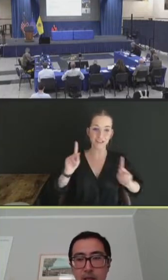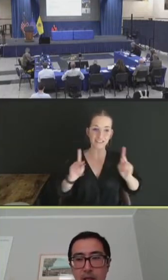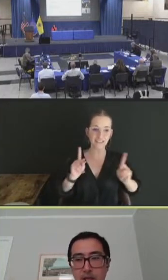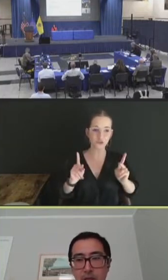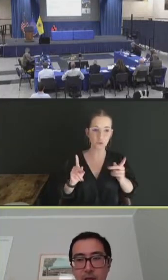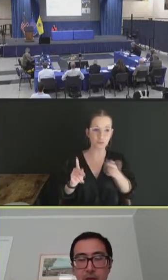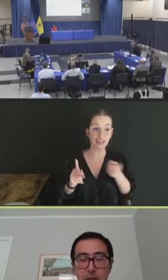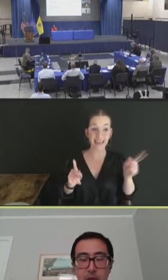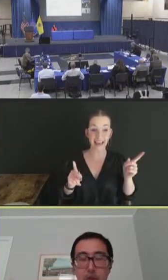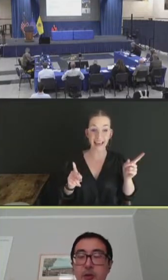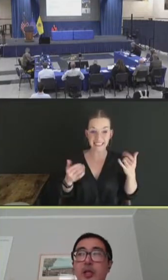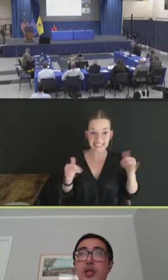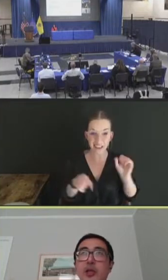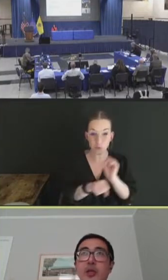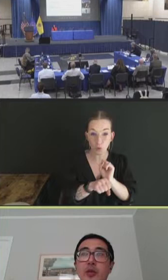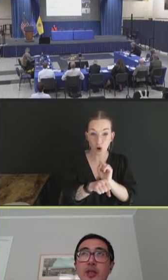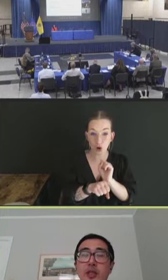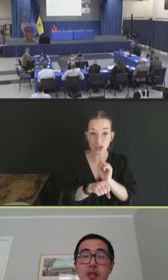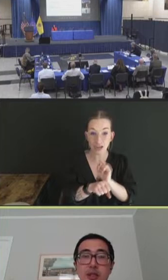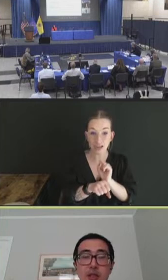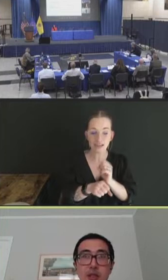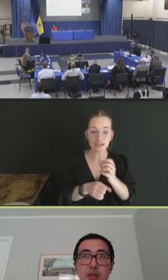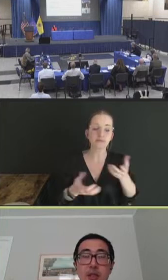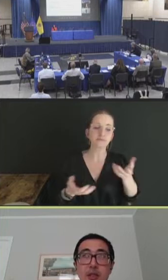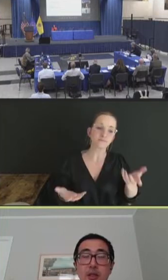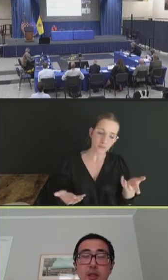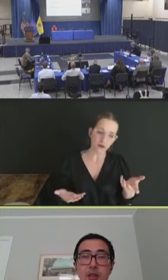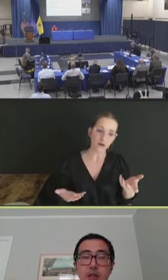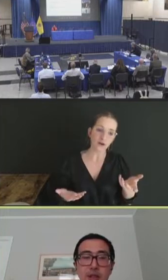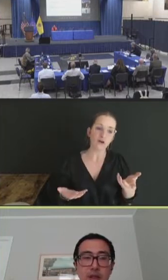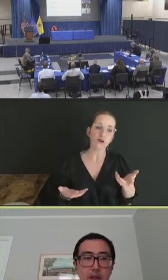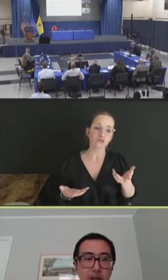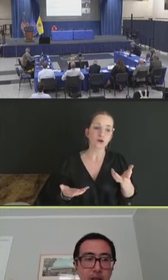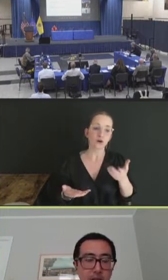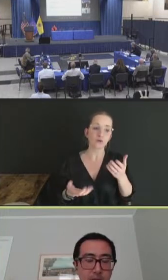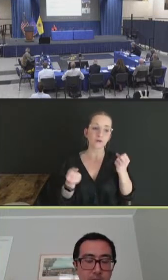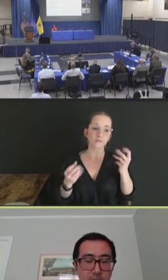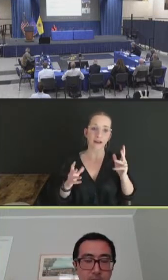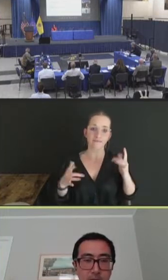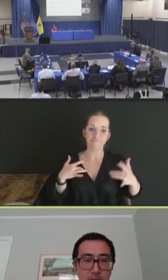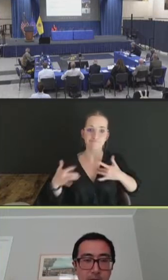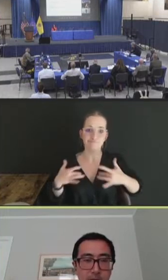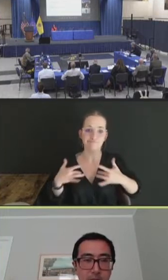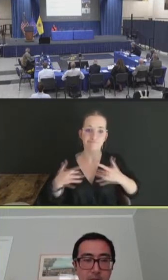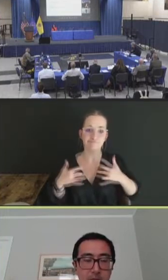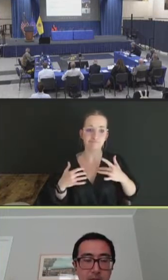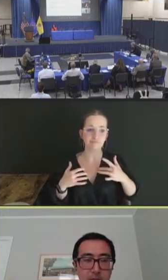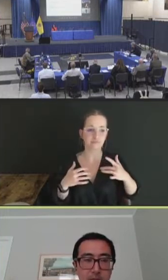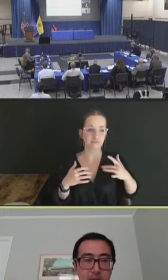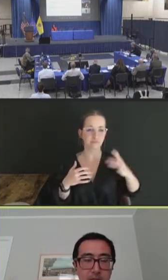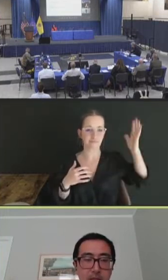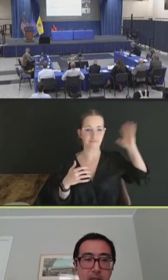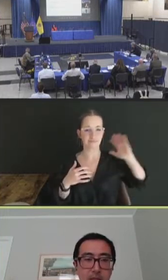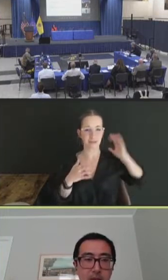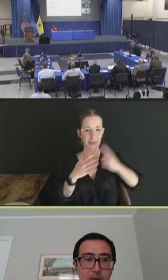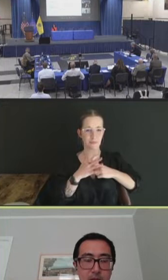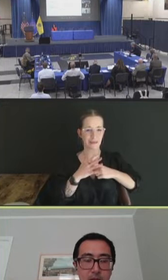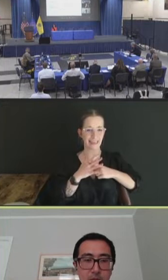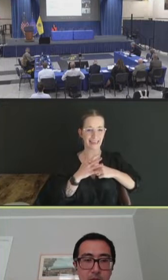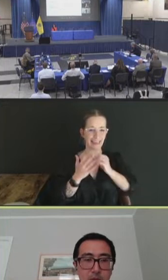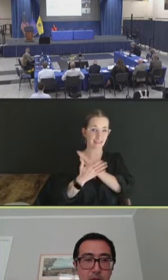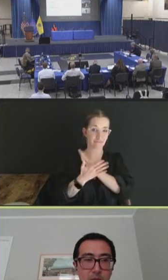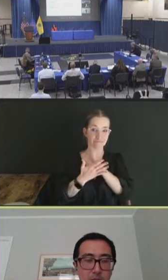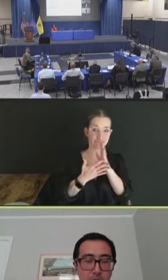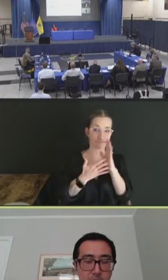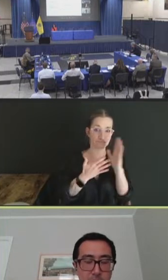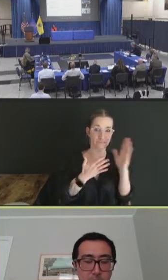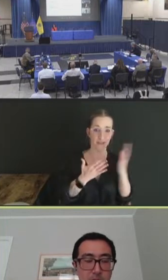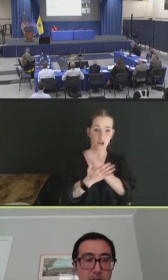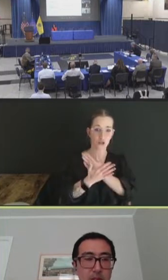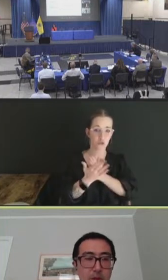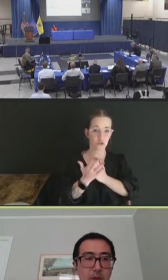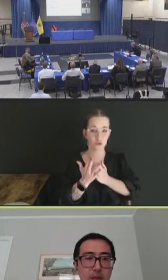as many of you know, there was concern early and throughout the pandemic about so-called essential